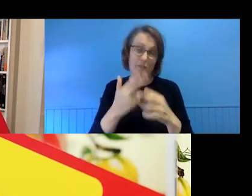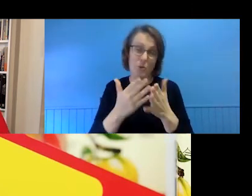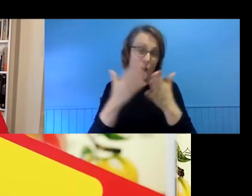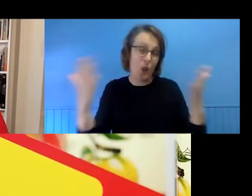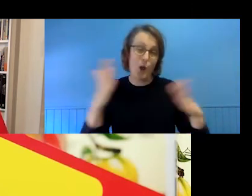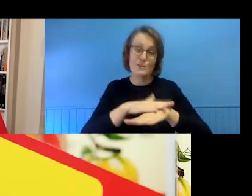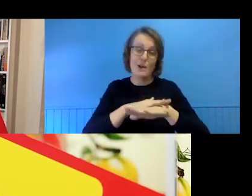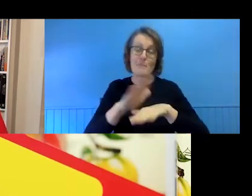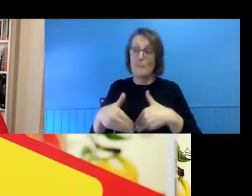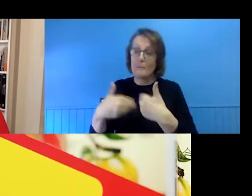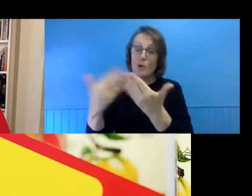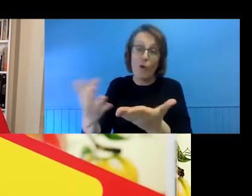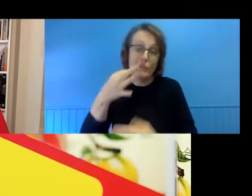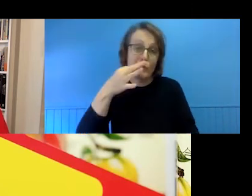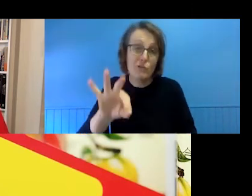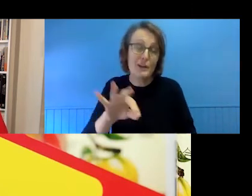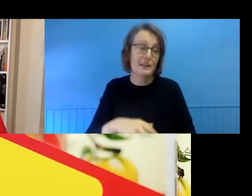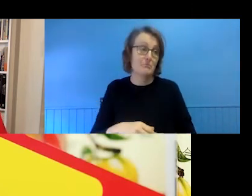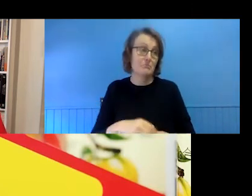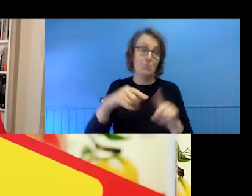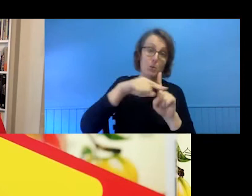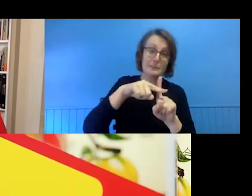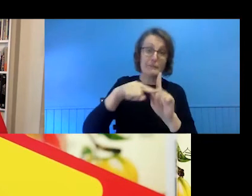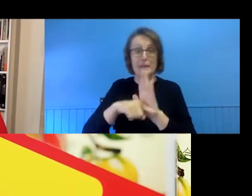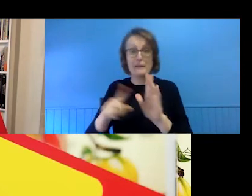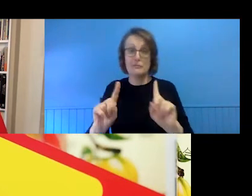things for free and whether that's positive or negative for our